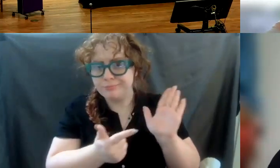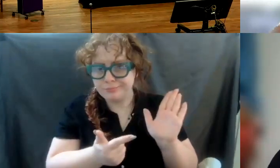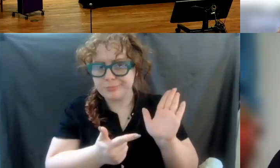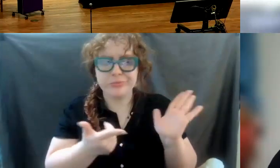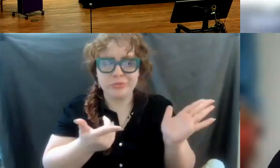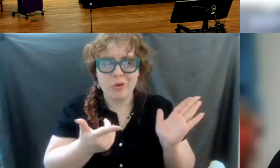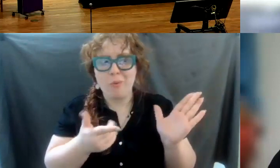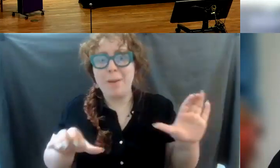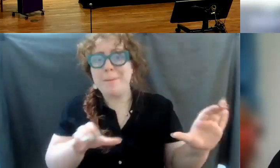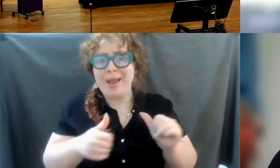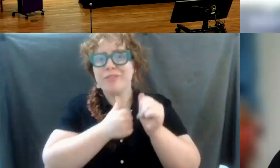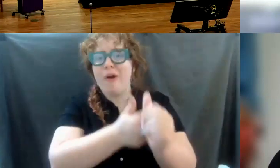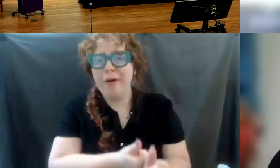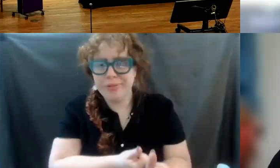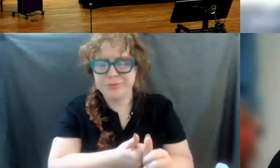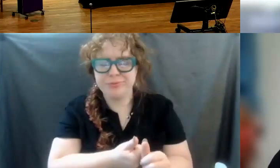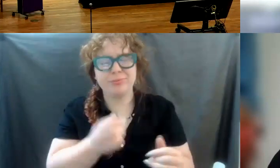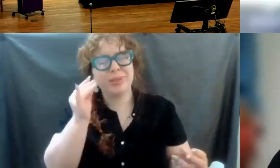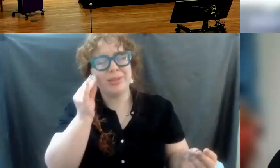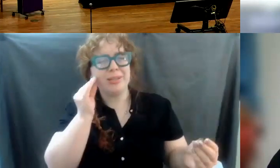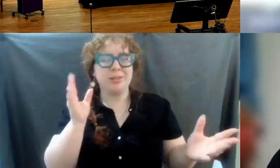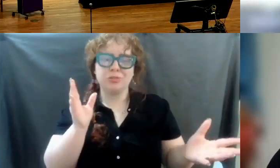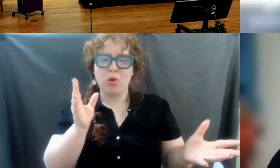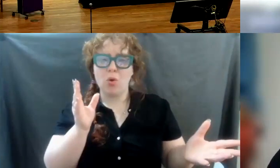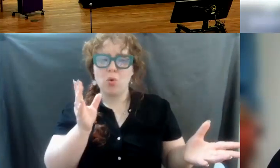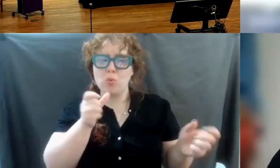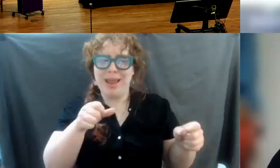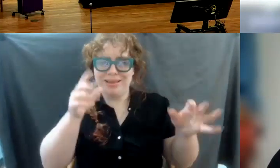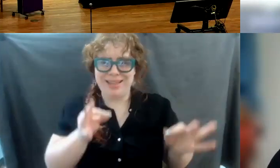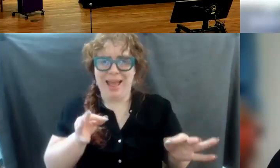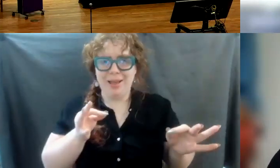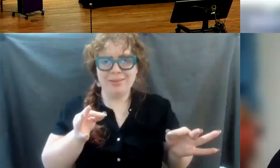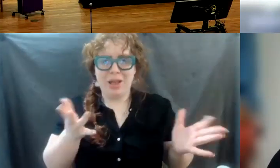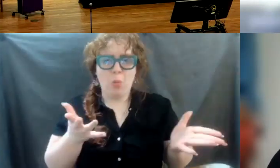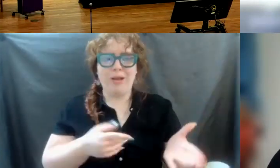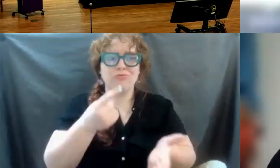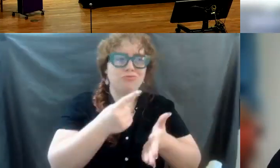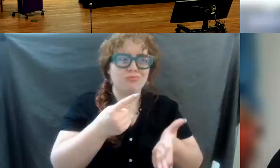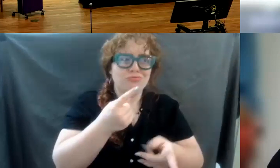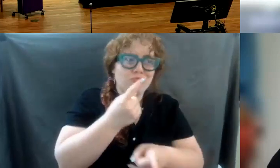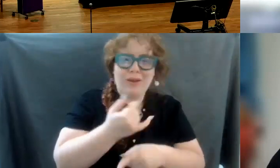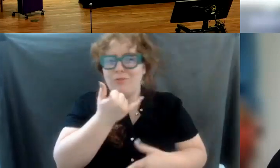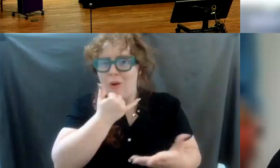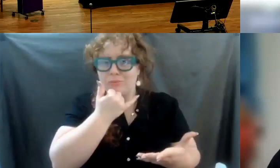like who even has the moral authority to decide, right? How did America earn the right to judge